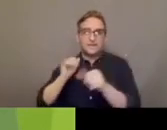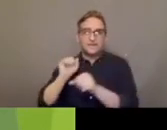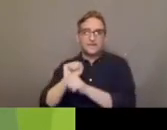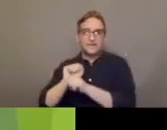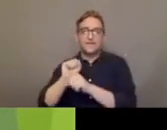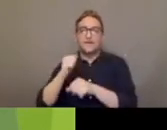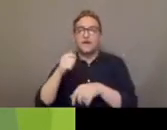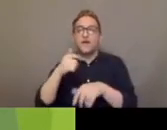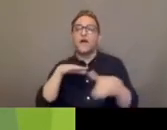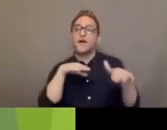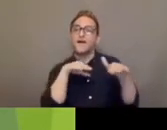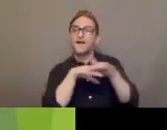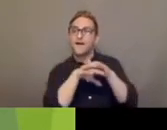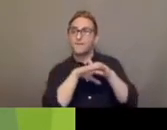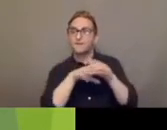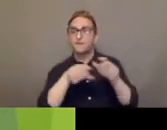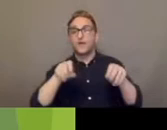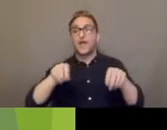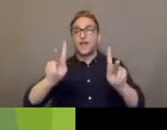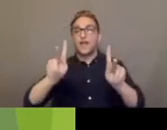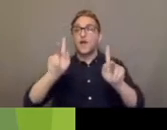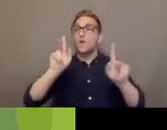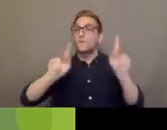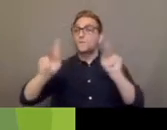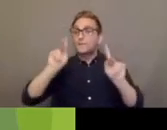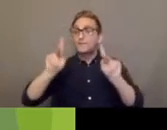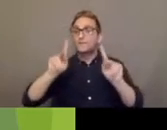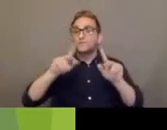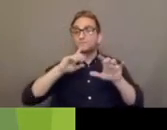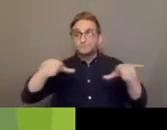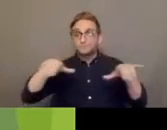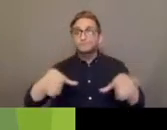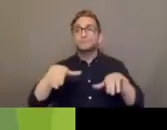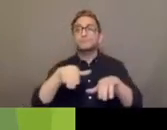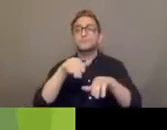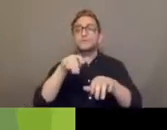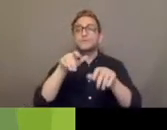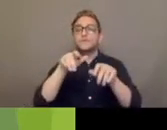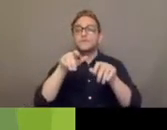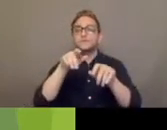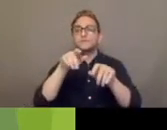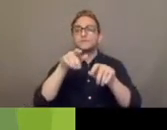that allow people to be able to perform essential functions of the job either they are in or